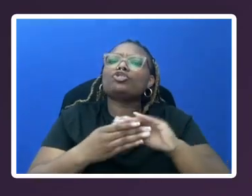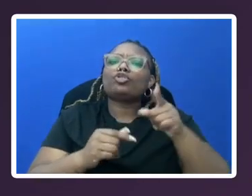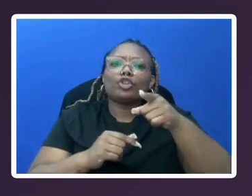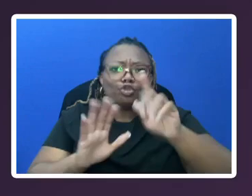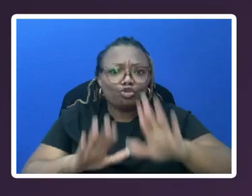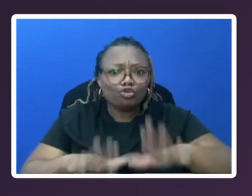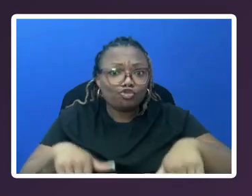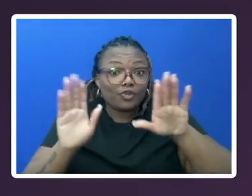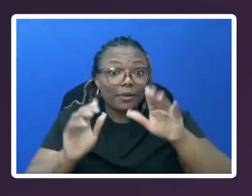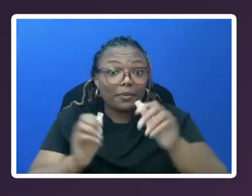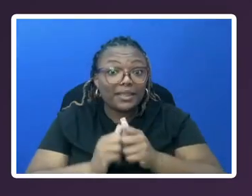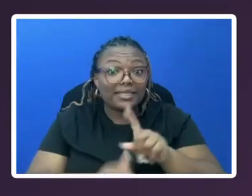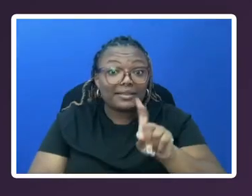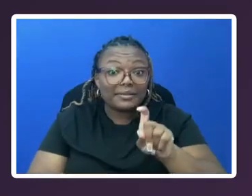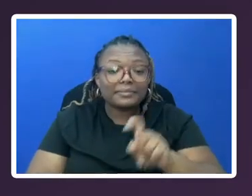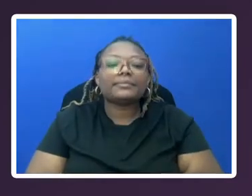Yadira Hadlett: Thanks for the question, Renee. And I